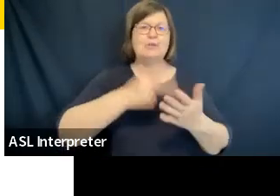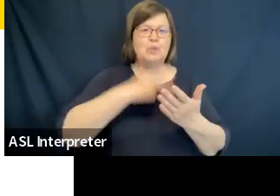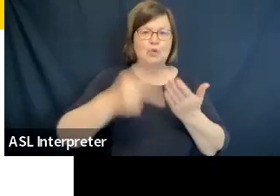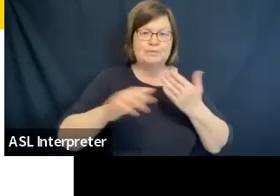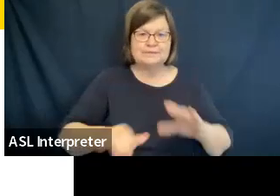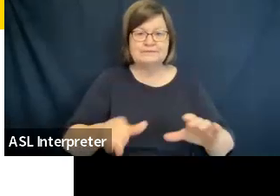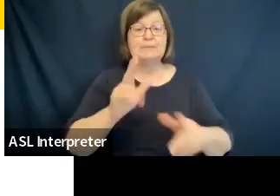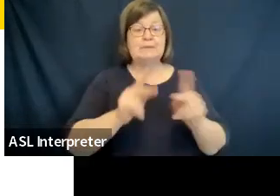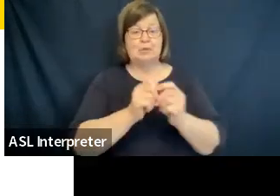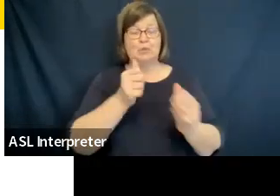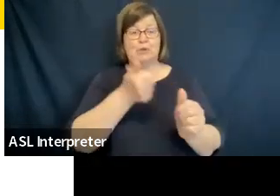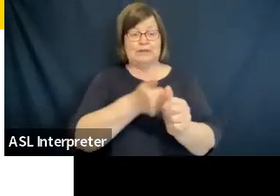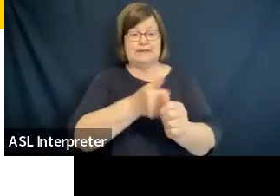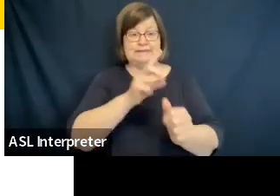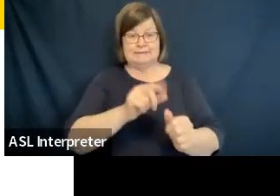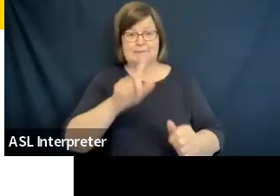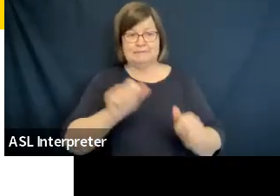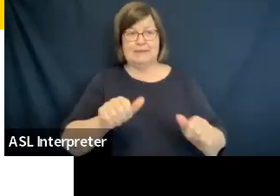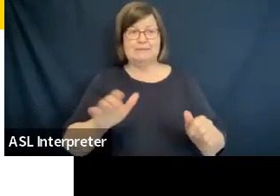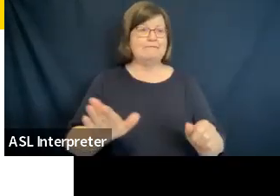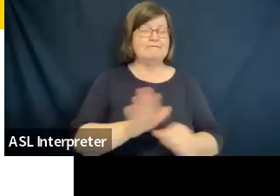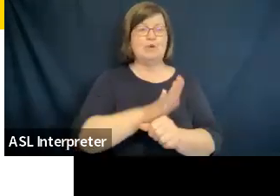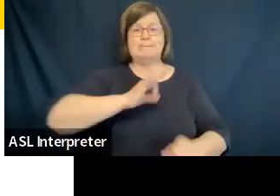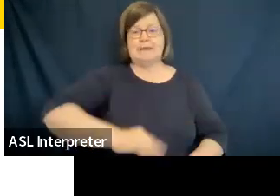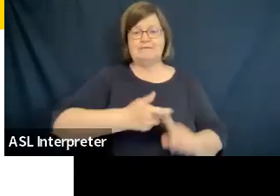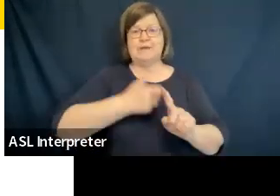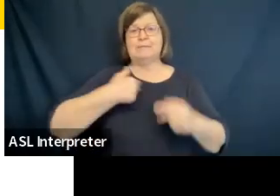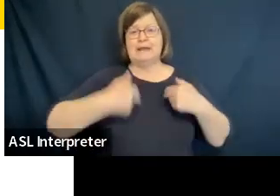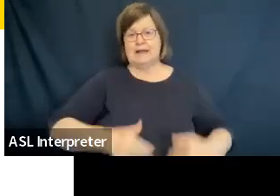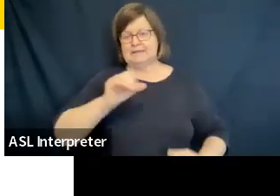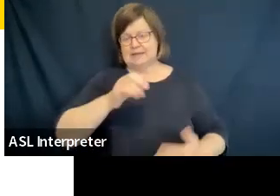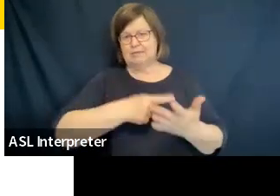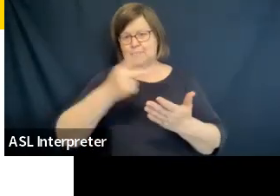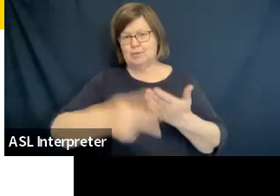People with disabilities must be able to fully benefit from healthcare programs and services.